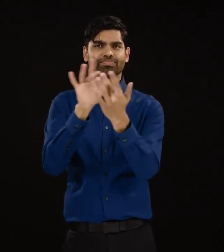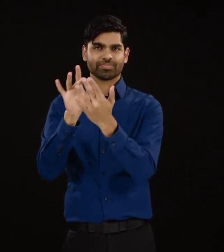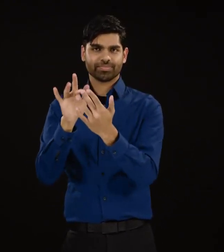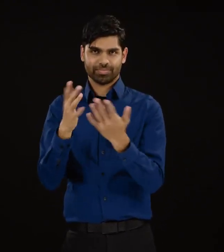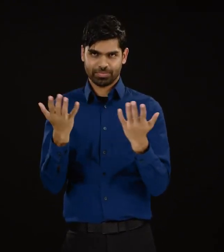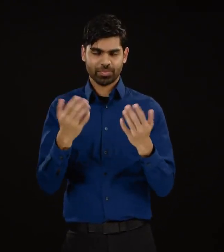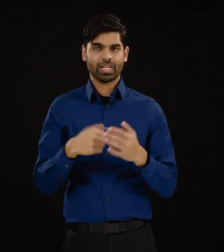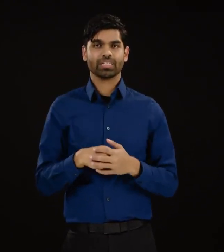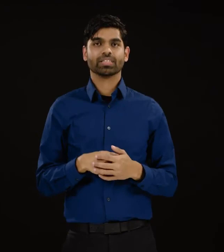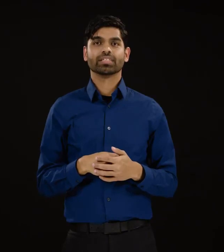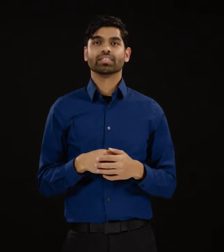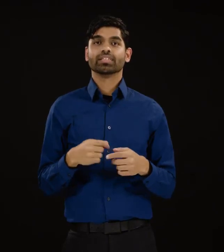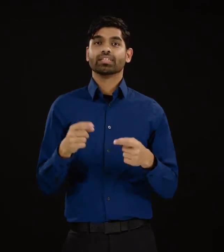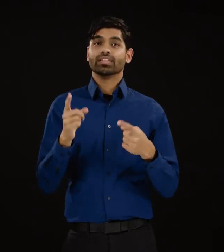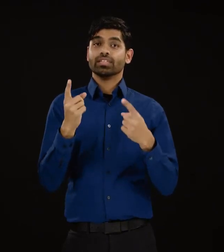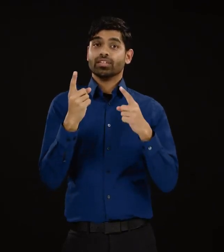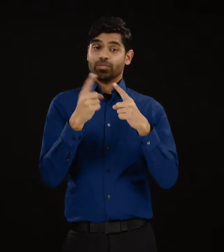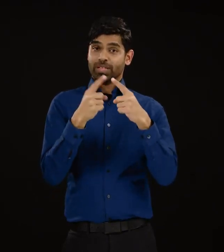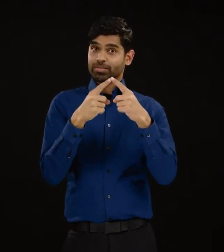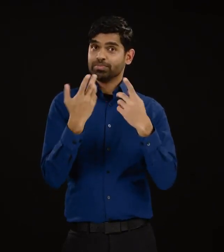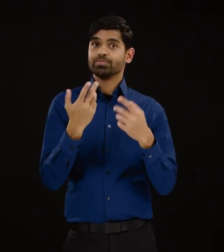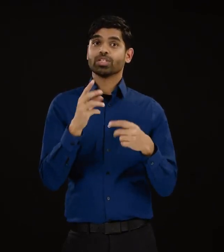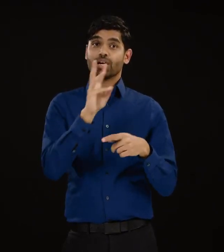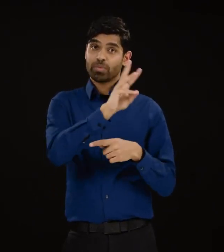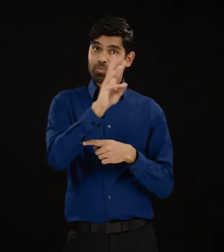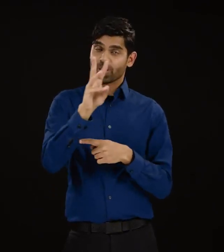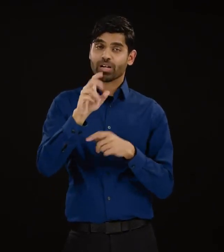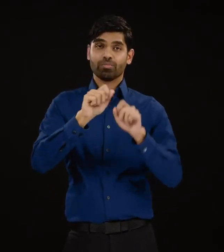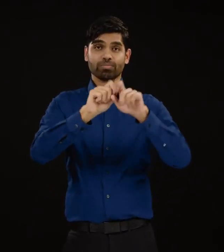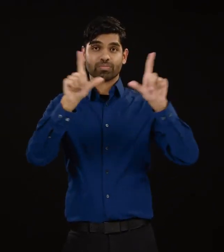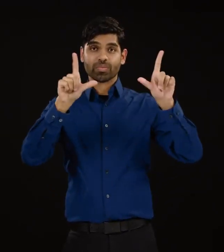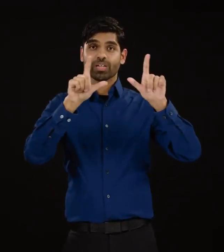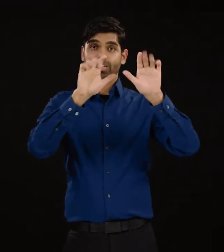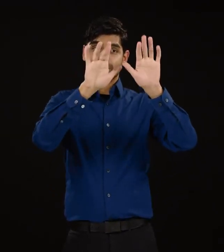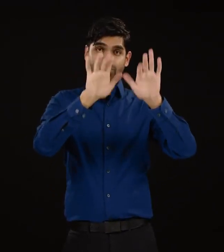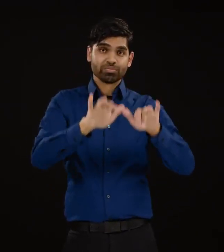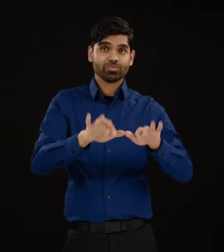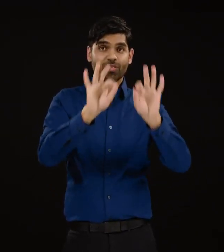Website: www.crtc.gc.ca